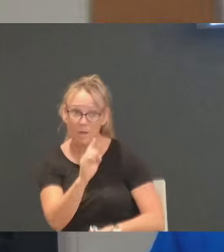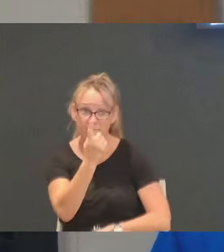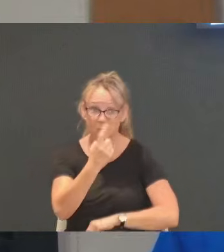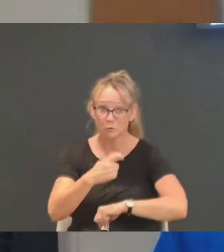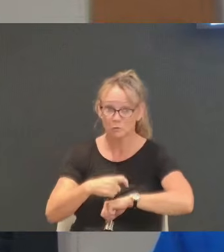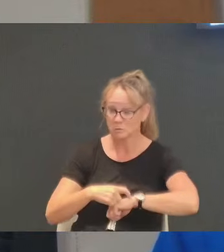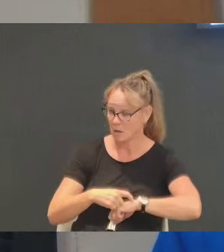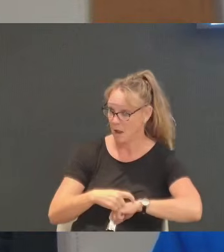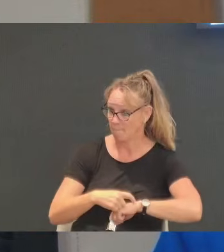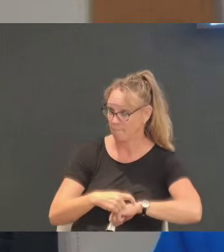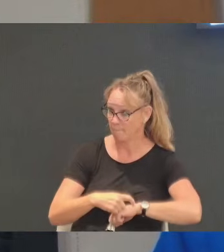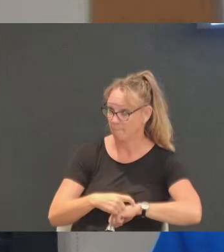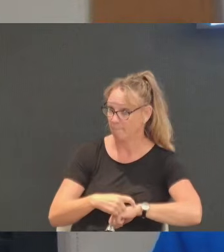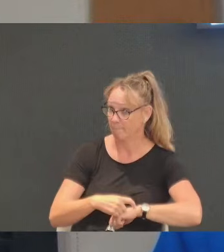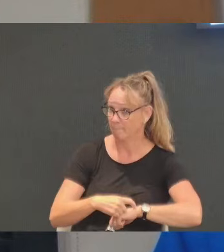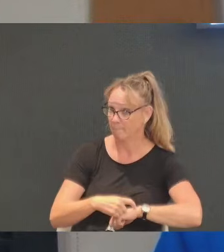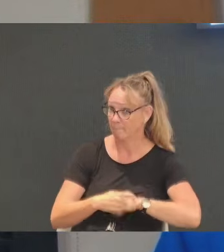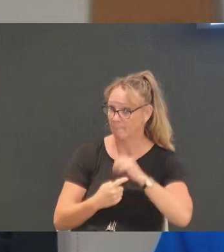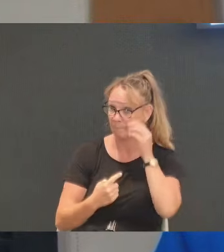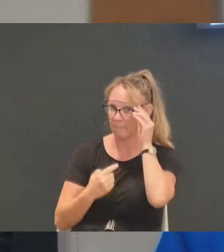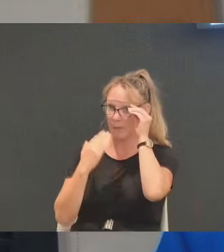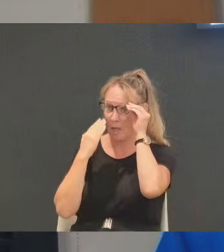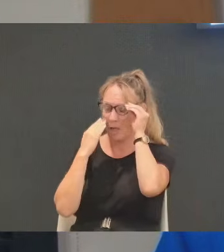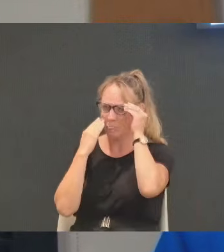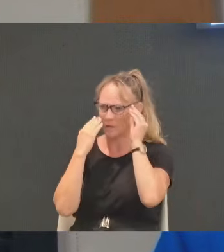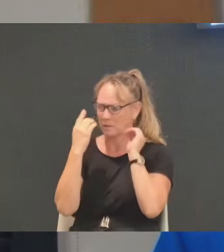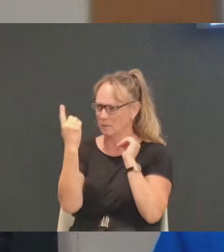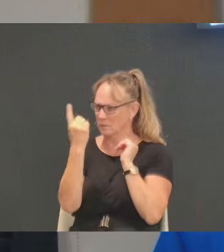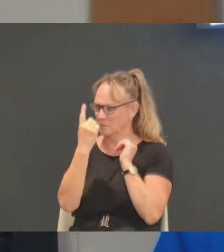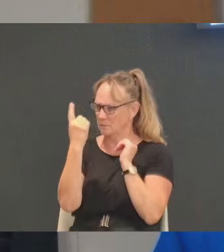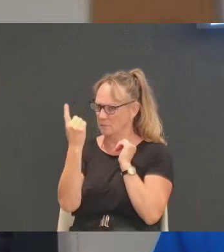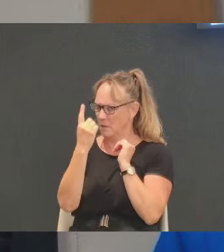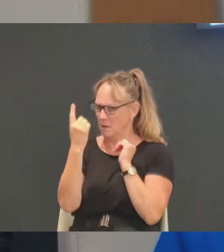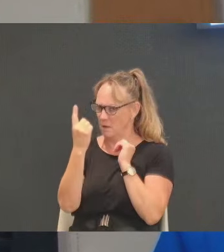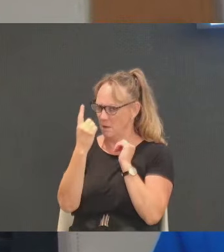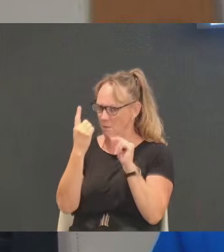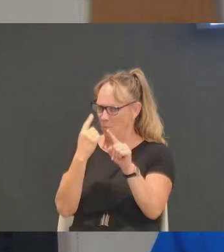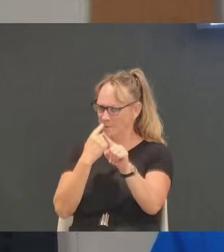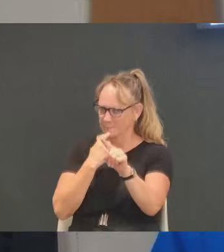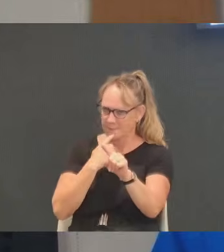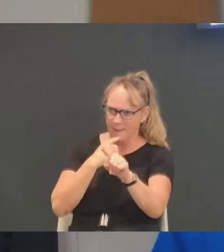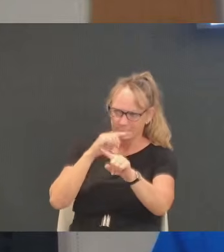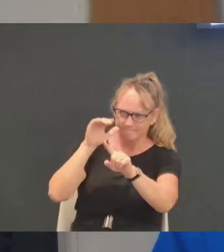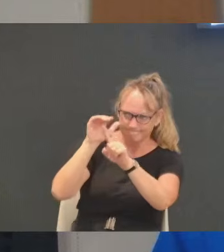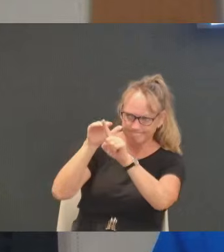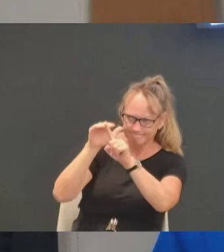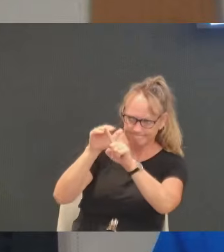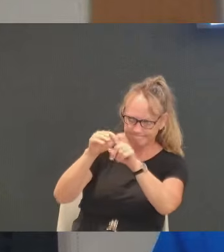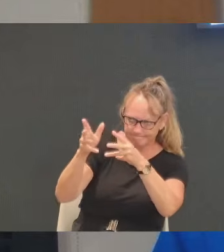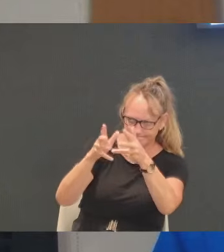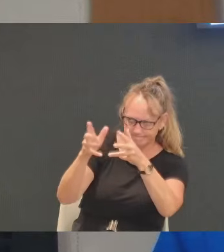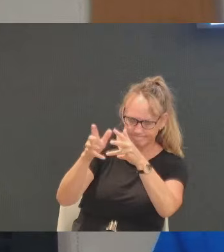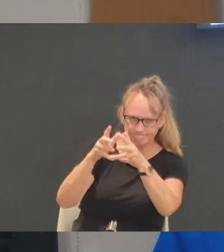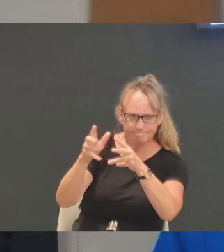I know that Phil came and Sydney were getting back with the vendor to make sure. So that was one. Now